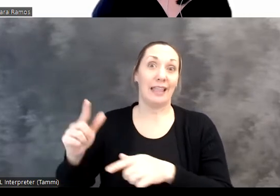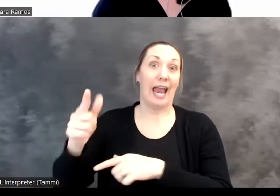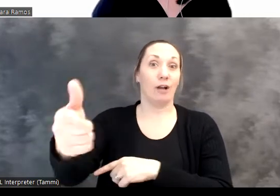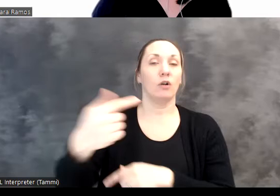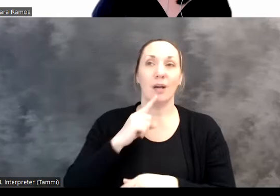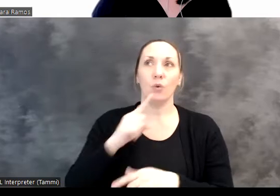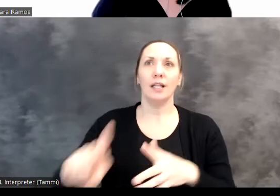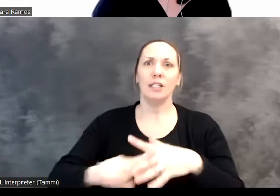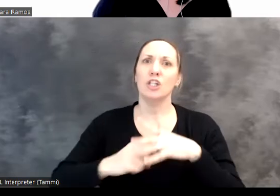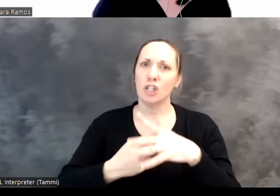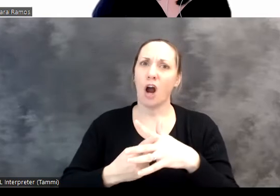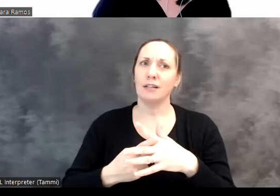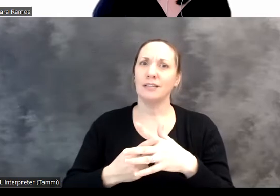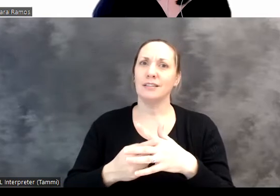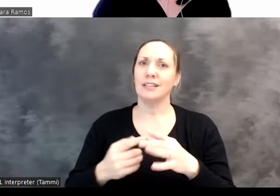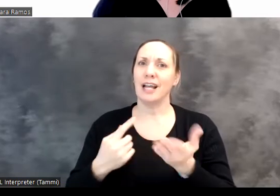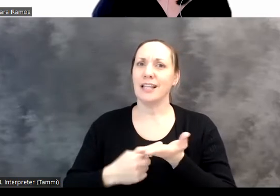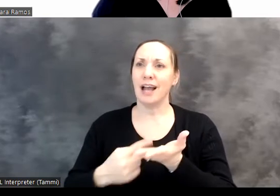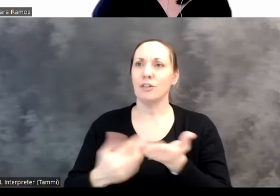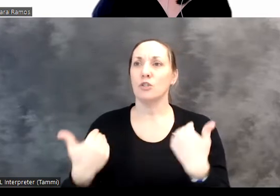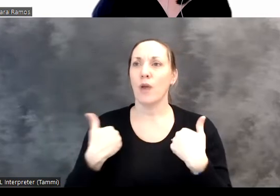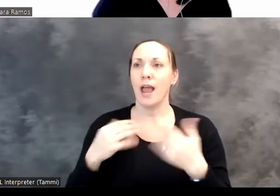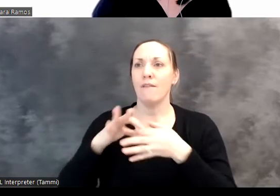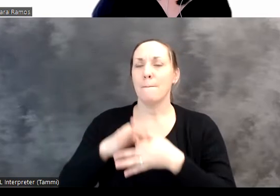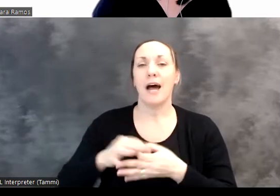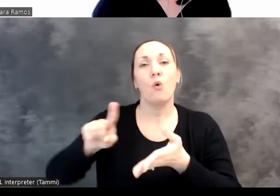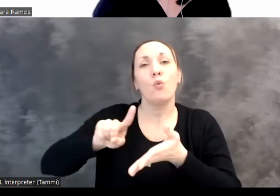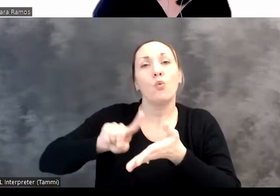those start upstream. They start so far upstream